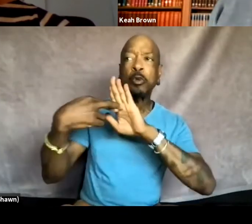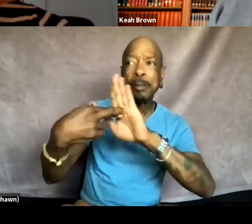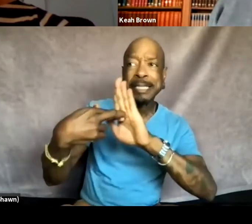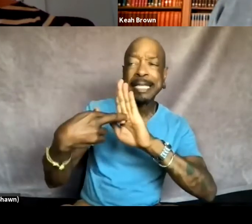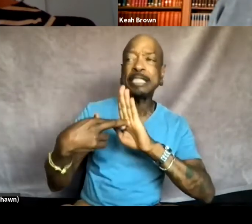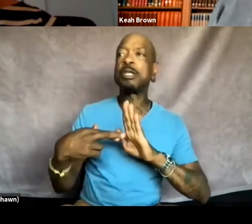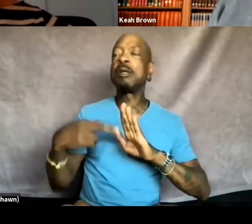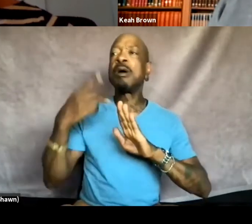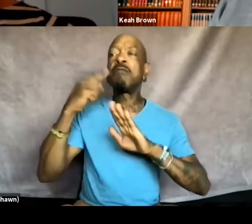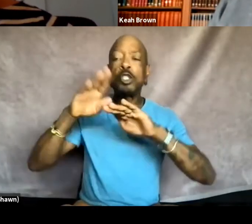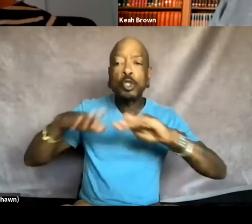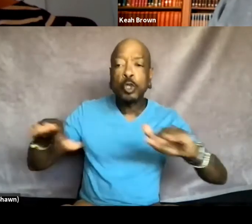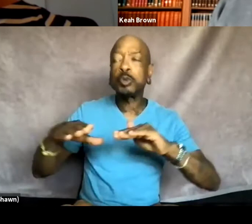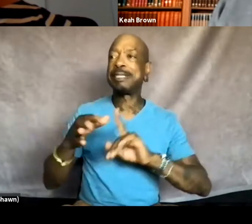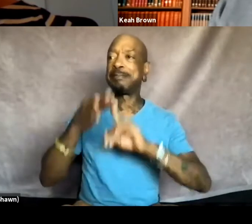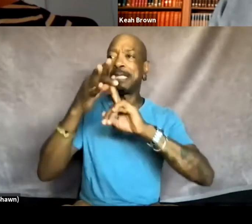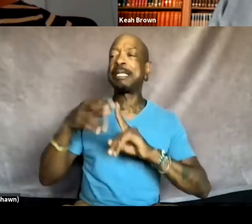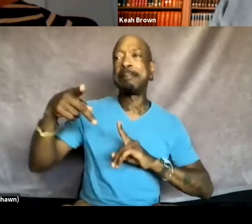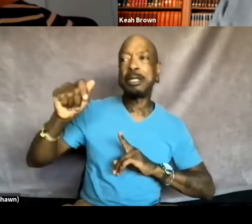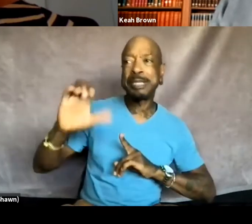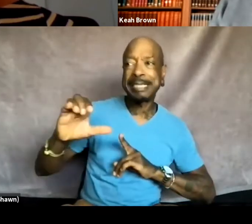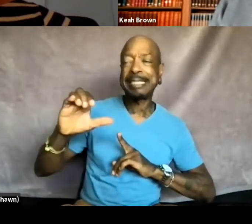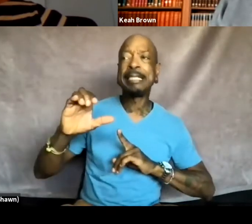especially persons of color that also share that identity.